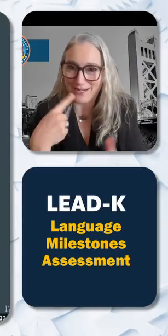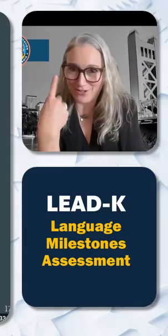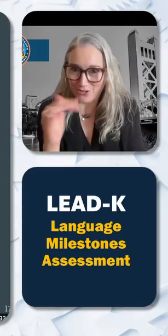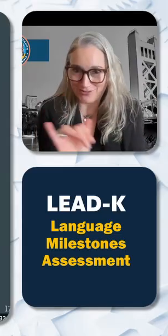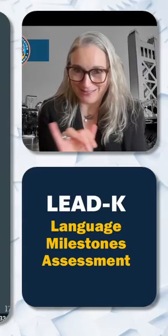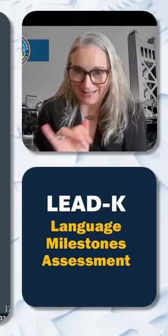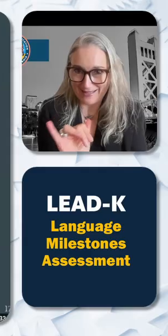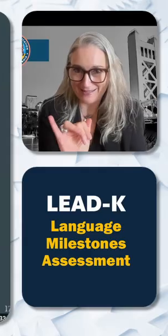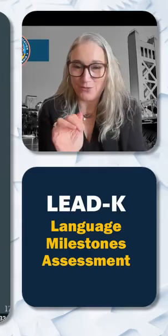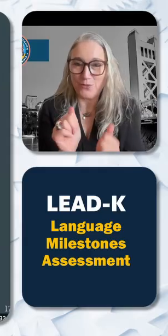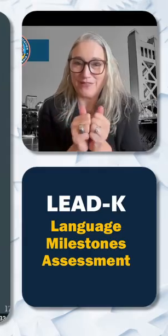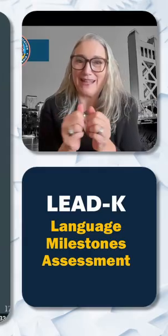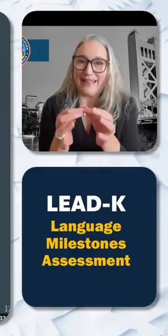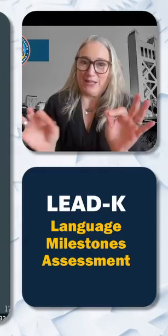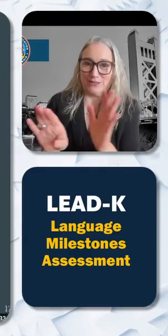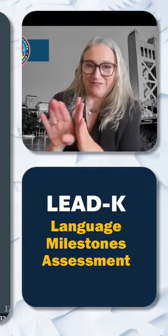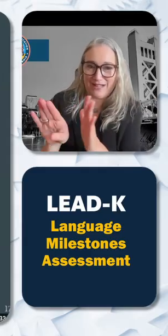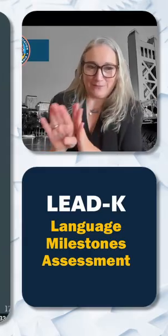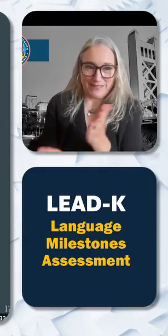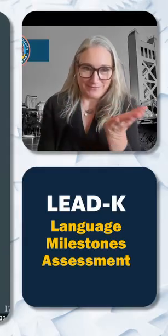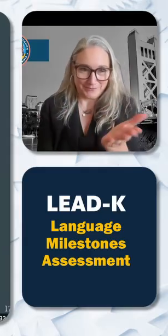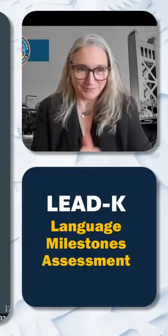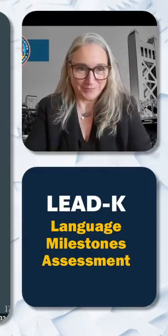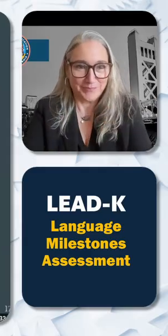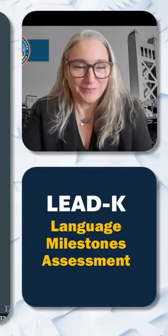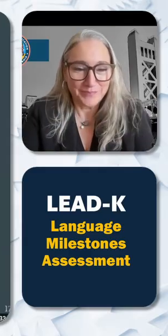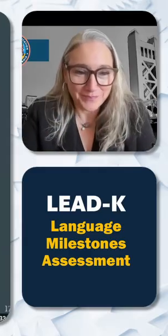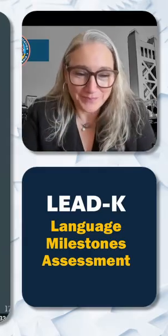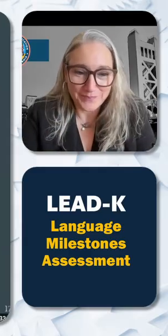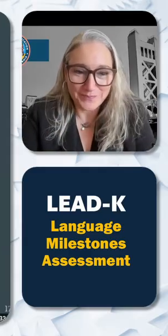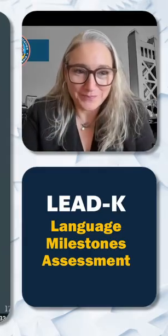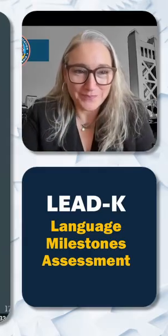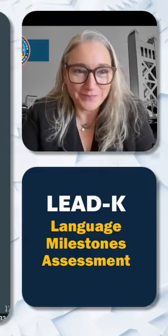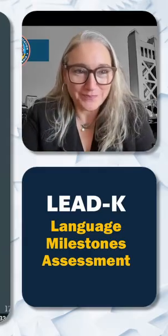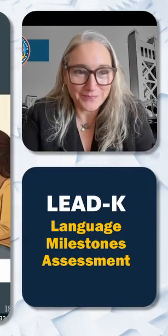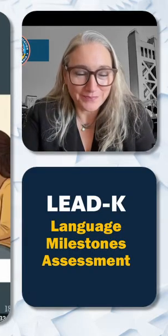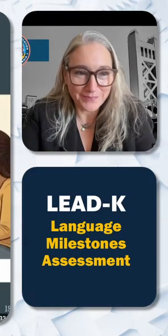so we're using the ASL portion here to show what it looks like with language development.